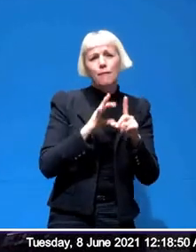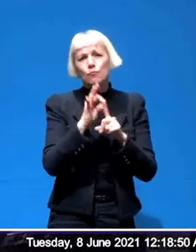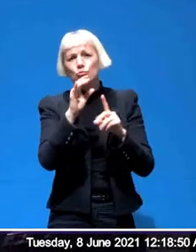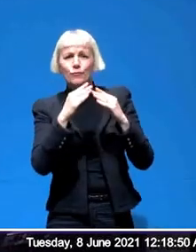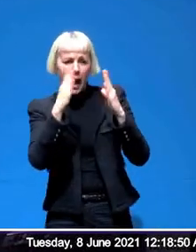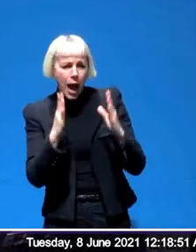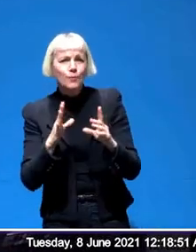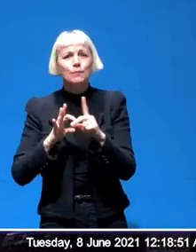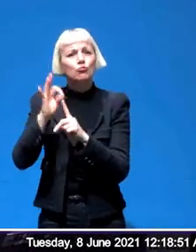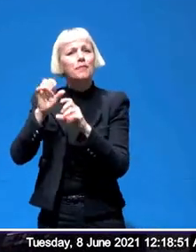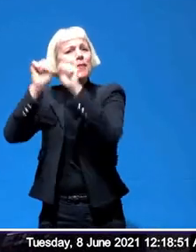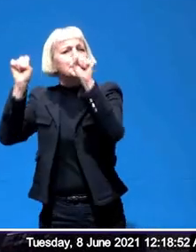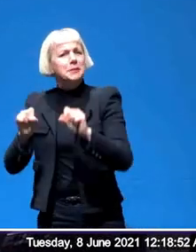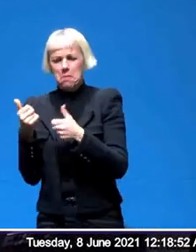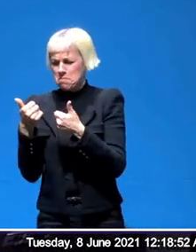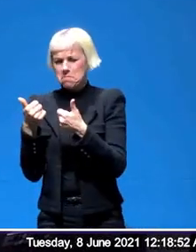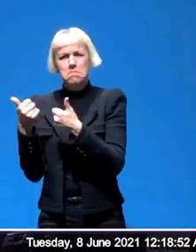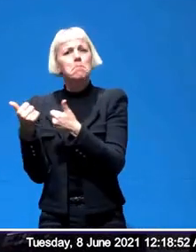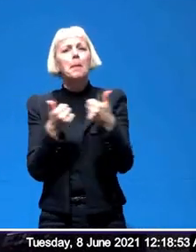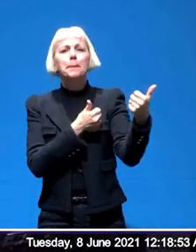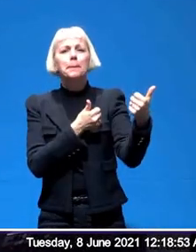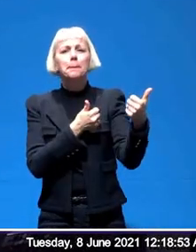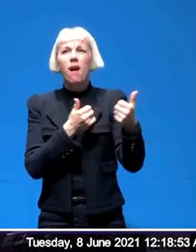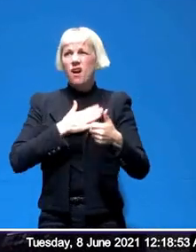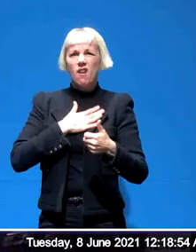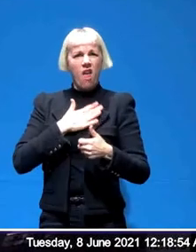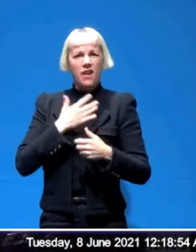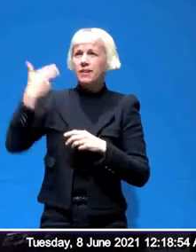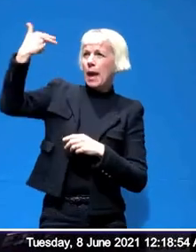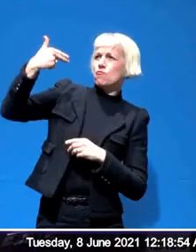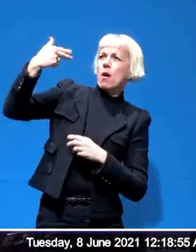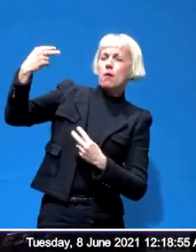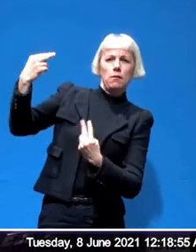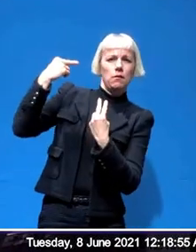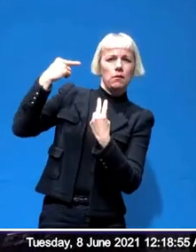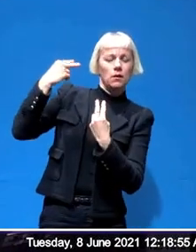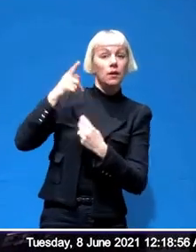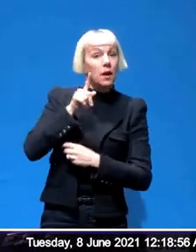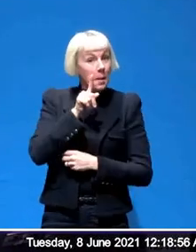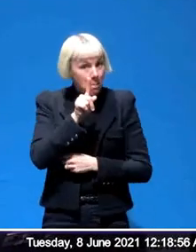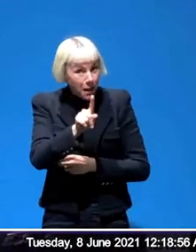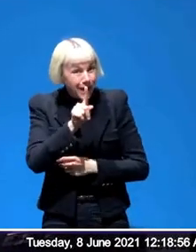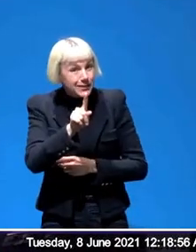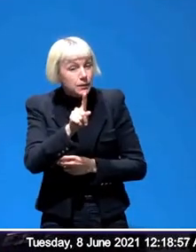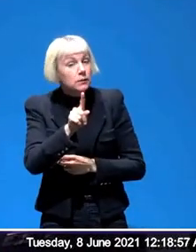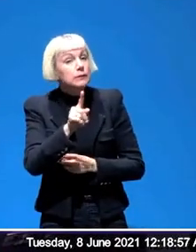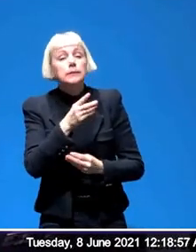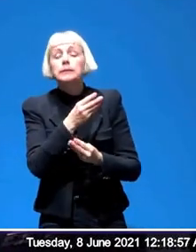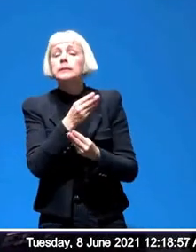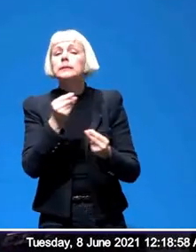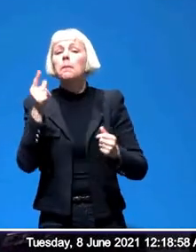But if --- as in aged care settings, some people are putting hidden cameras